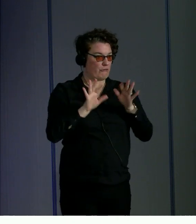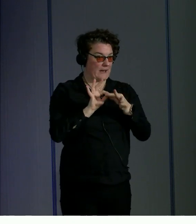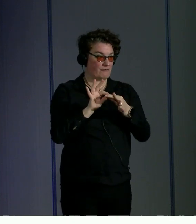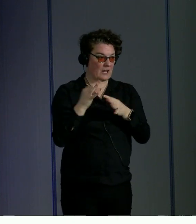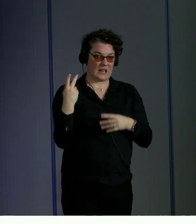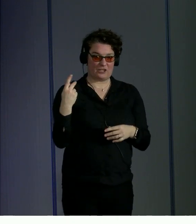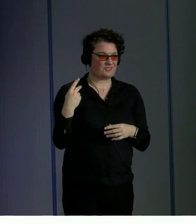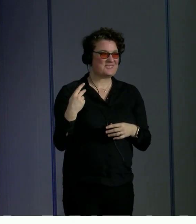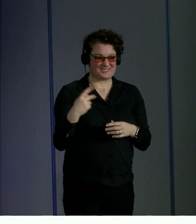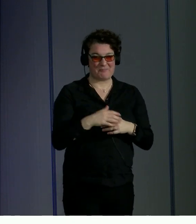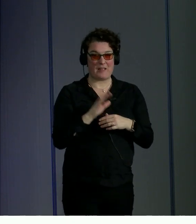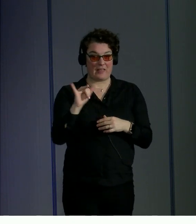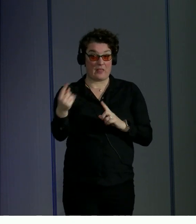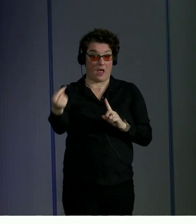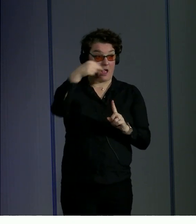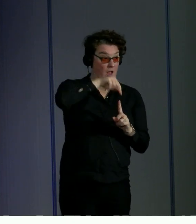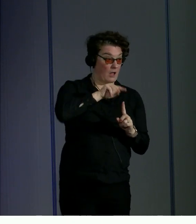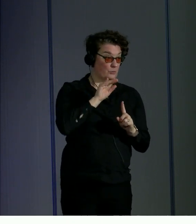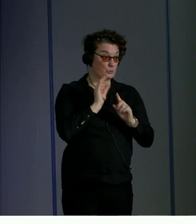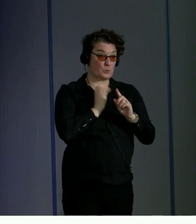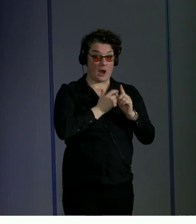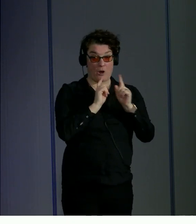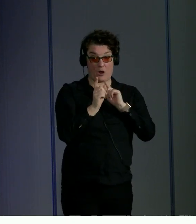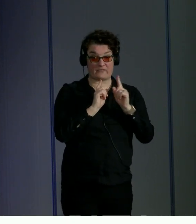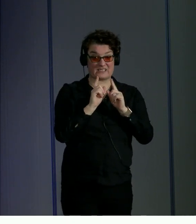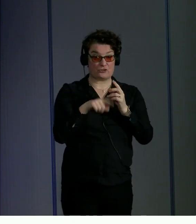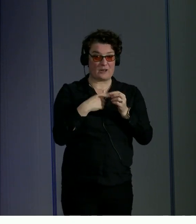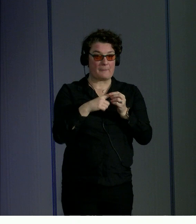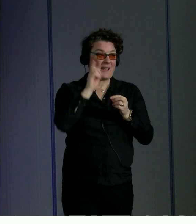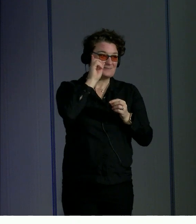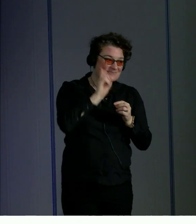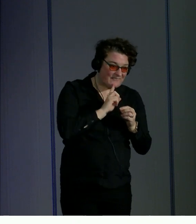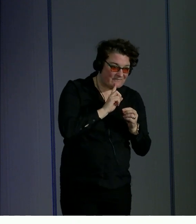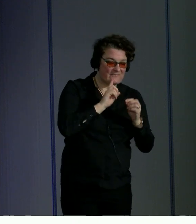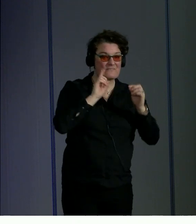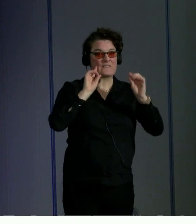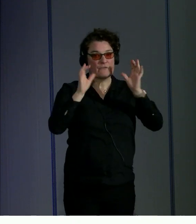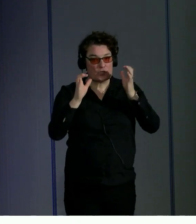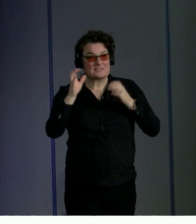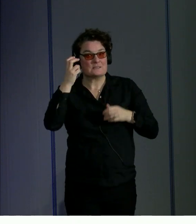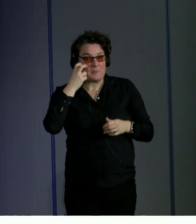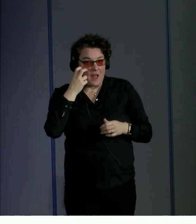and this kind of relates to the conversation of deaf versus blind versus Deafblind.